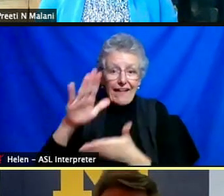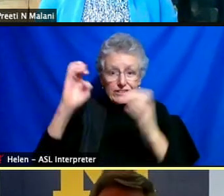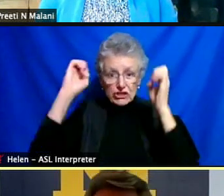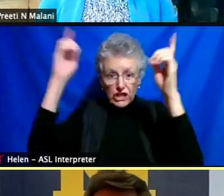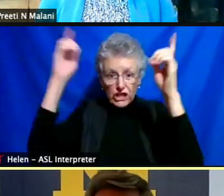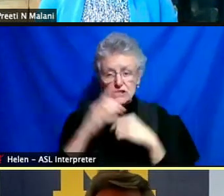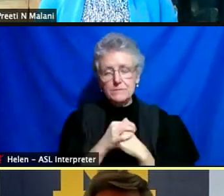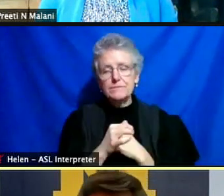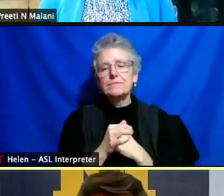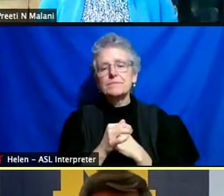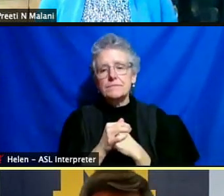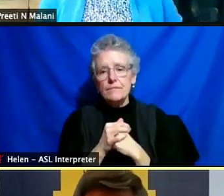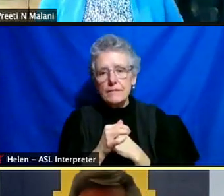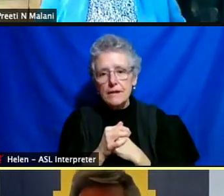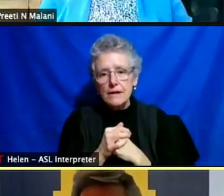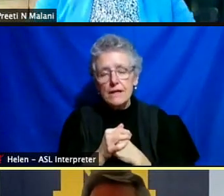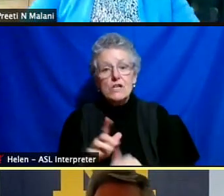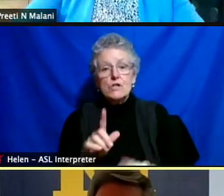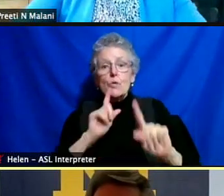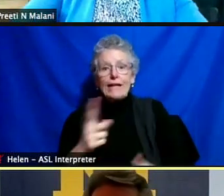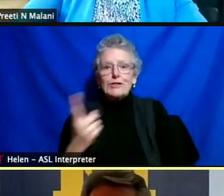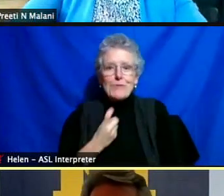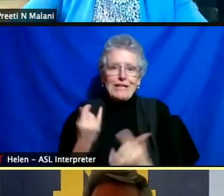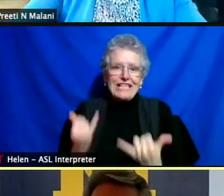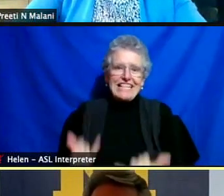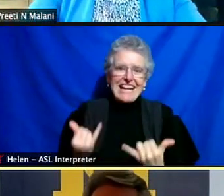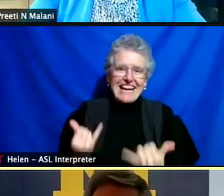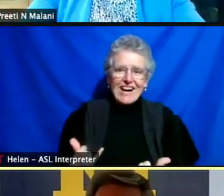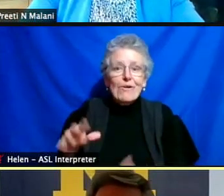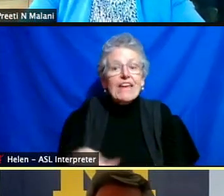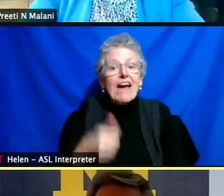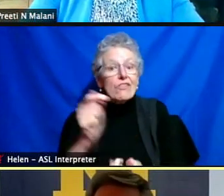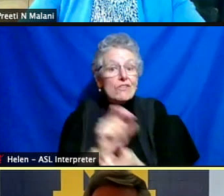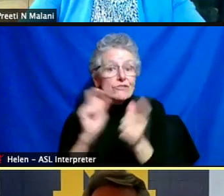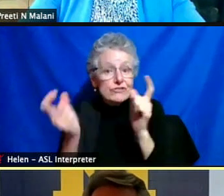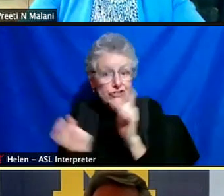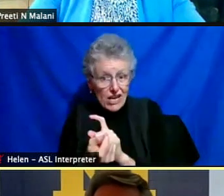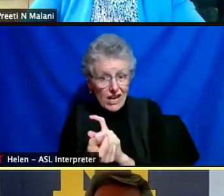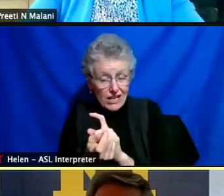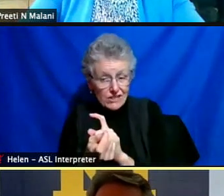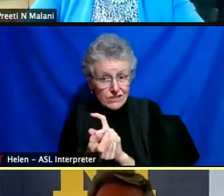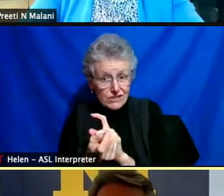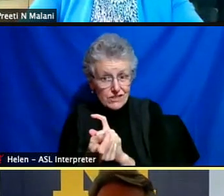And to answer the question now, the other change that Dr. Harmano alluded to